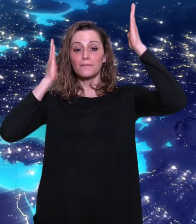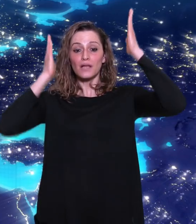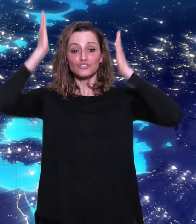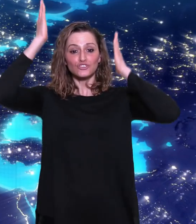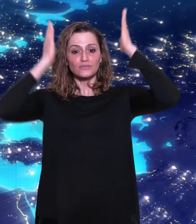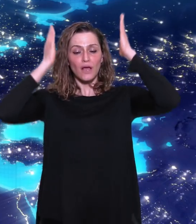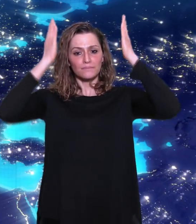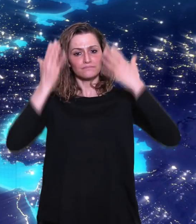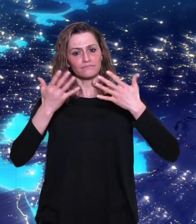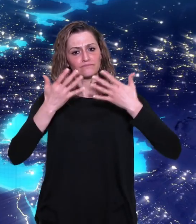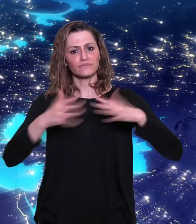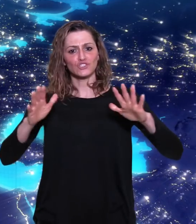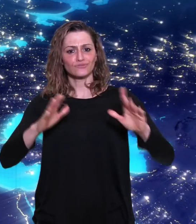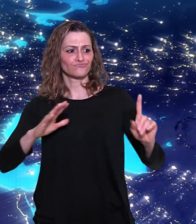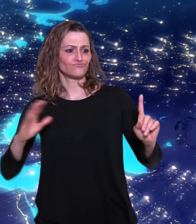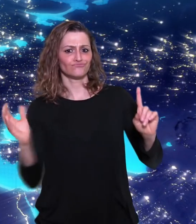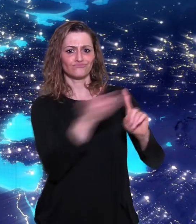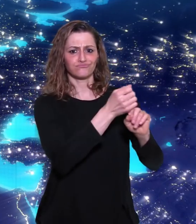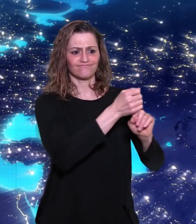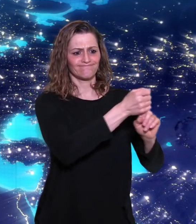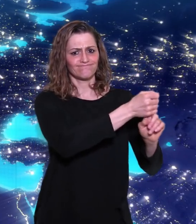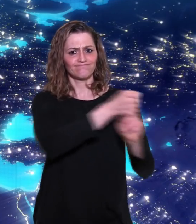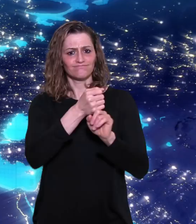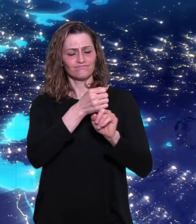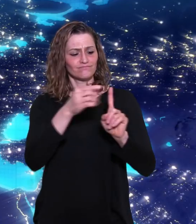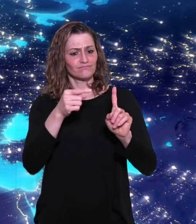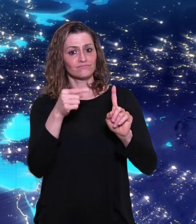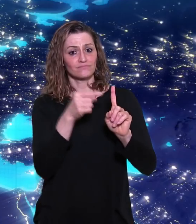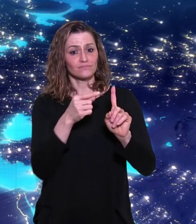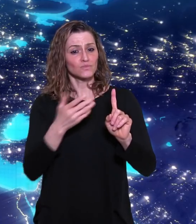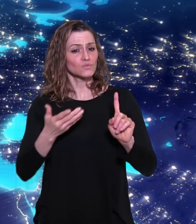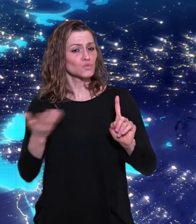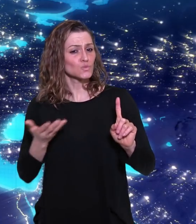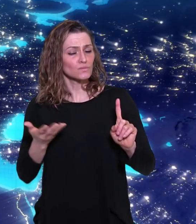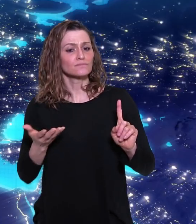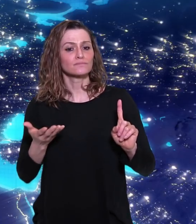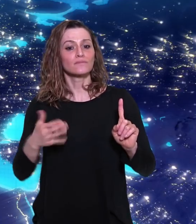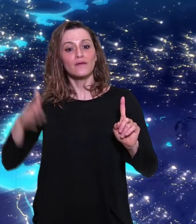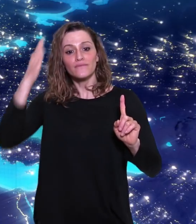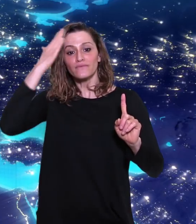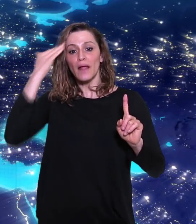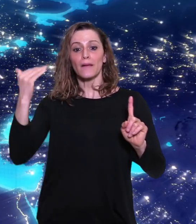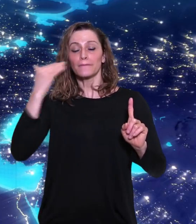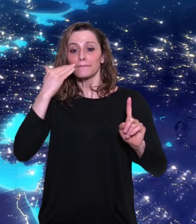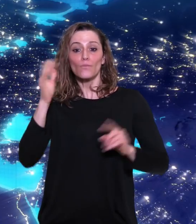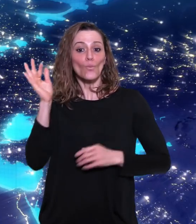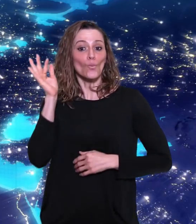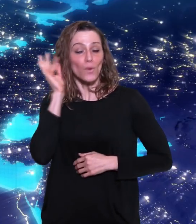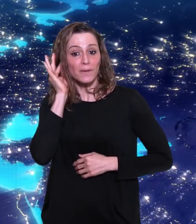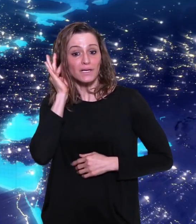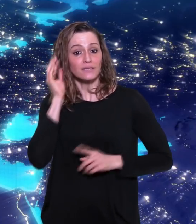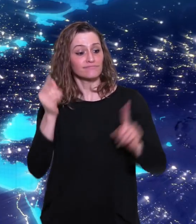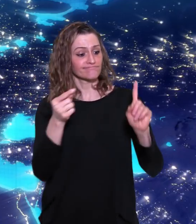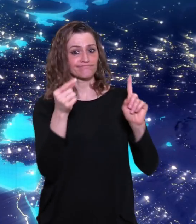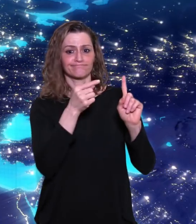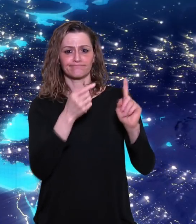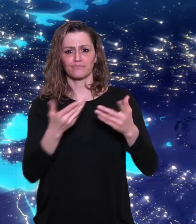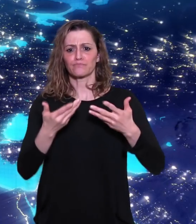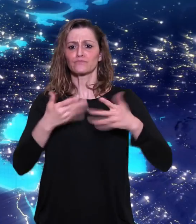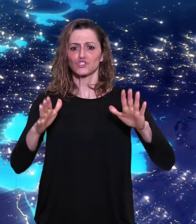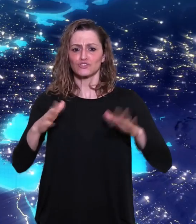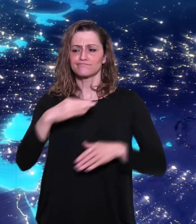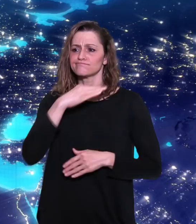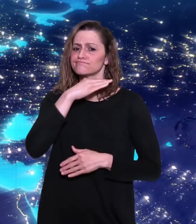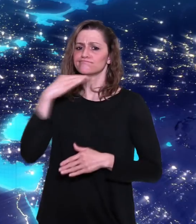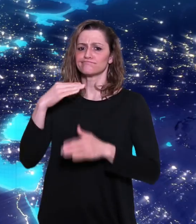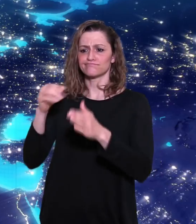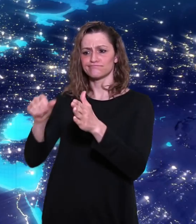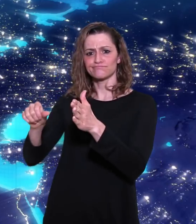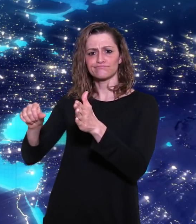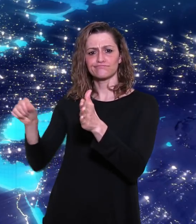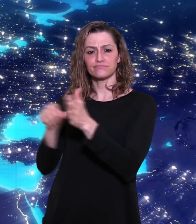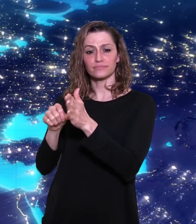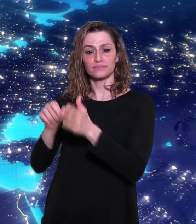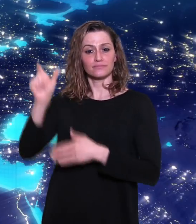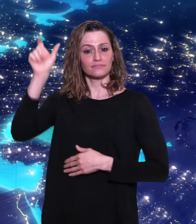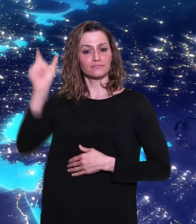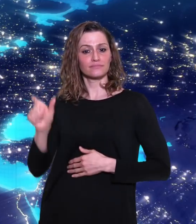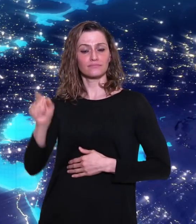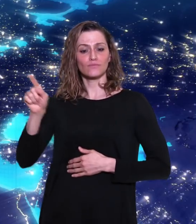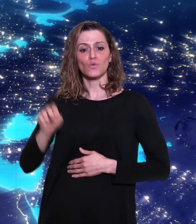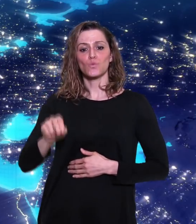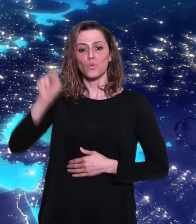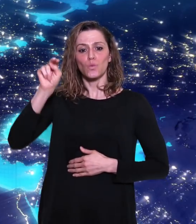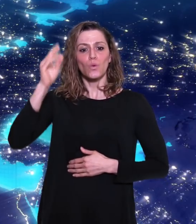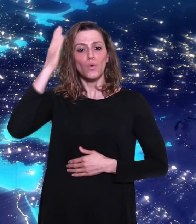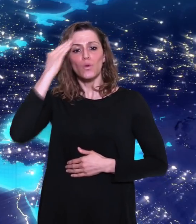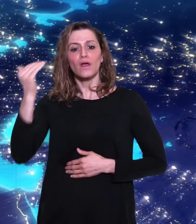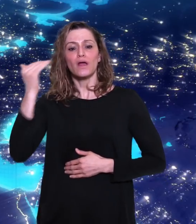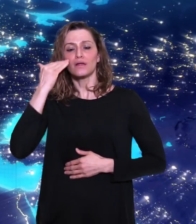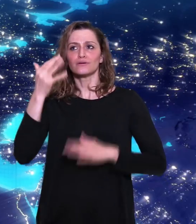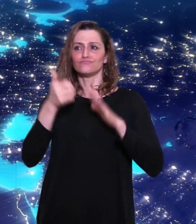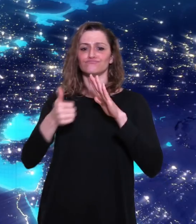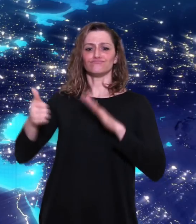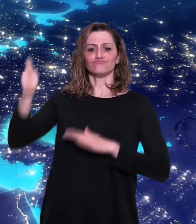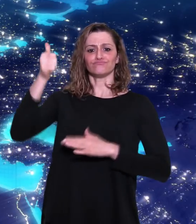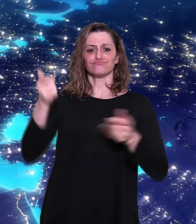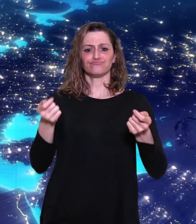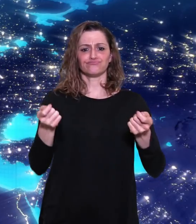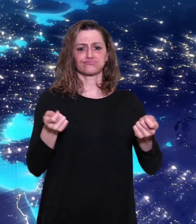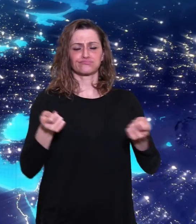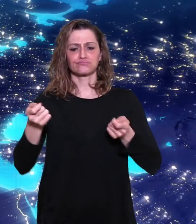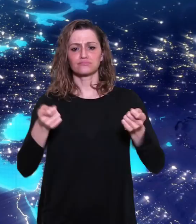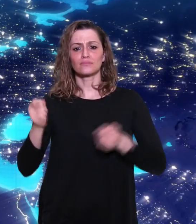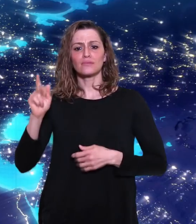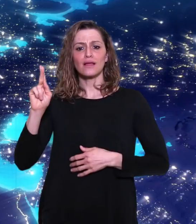Dawn: Malaysia decided to drop a charge for murder of North